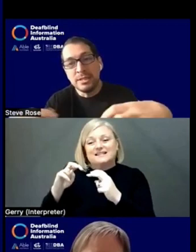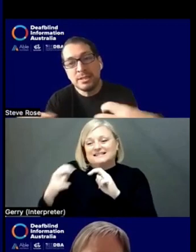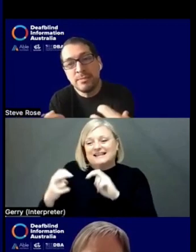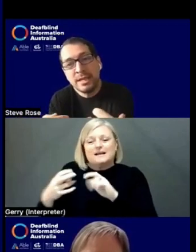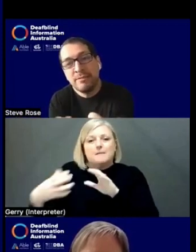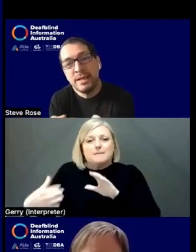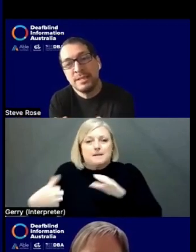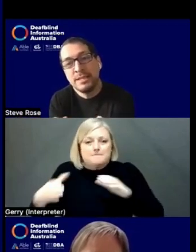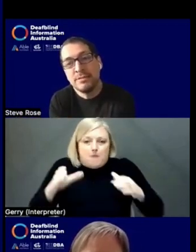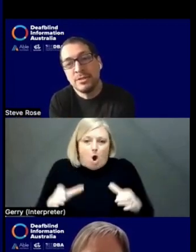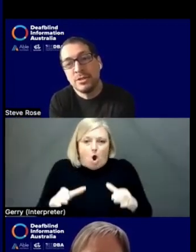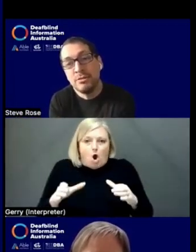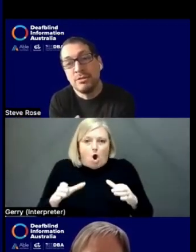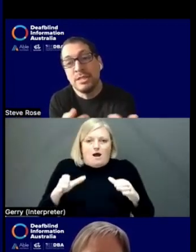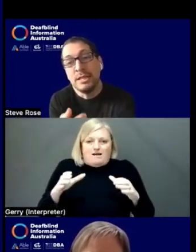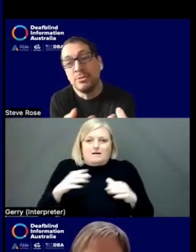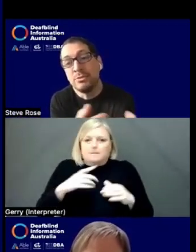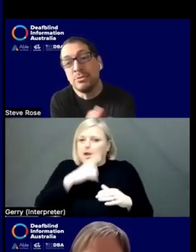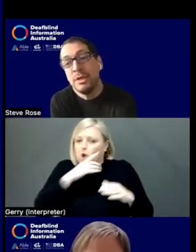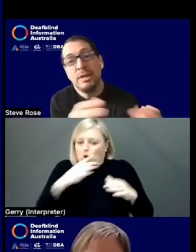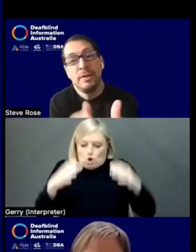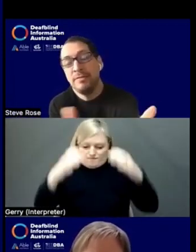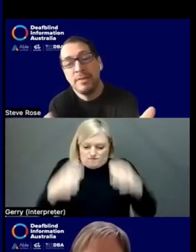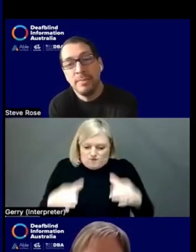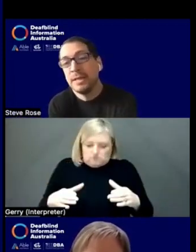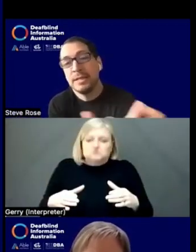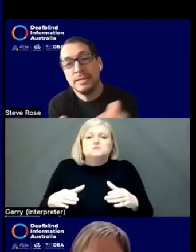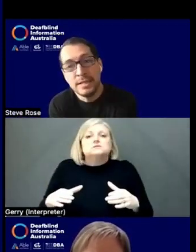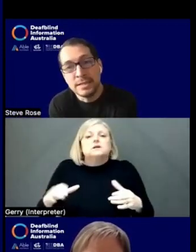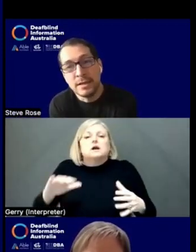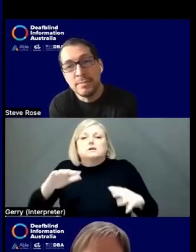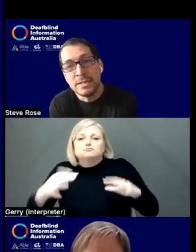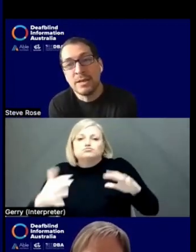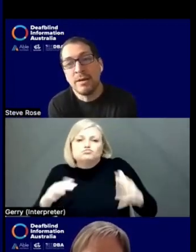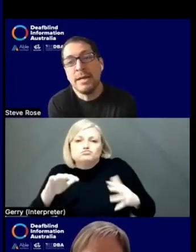but it just might give that sense of security or if they're bigger, sitting side by side